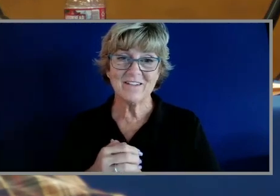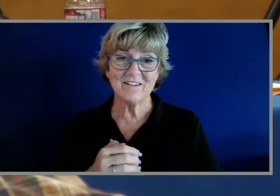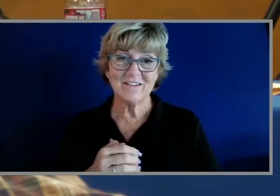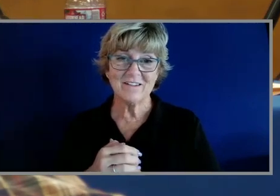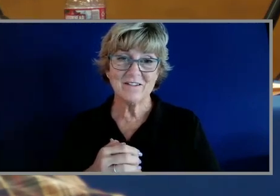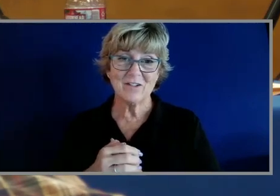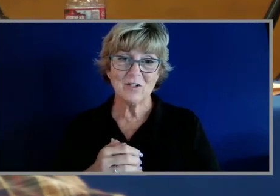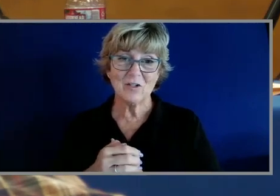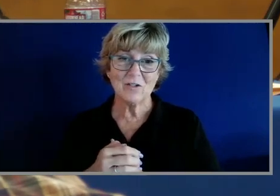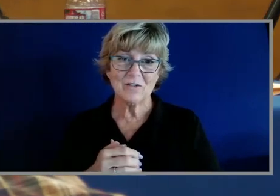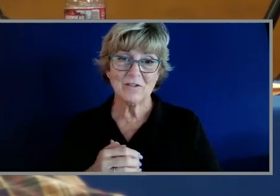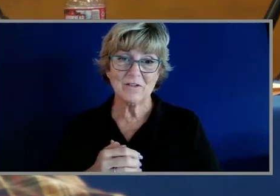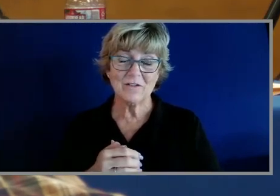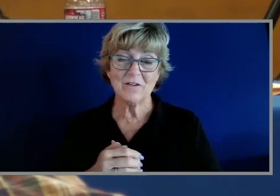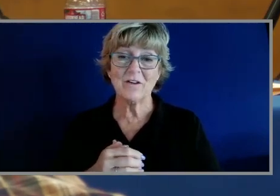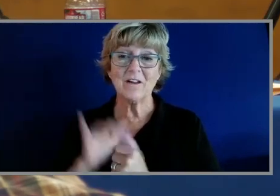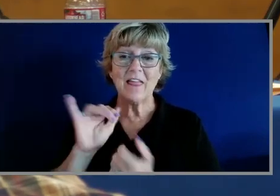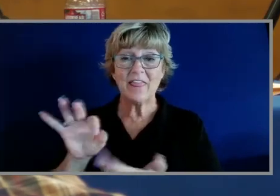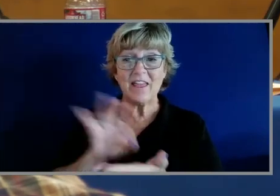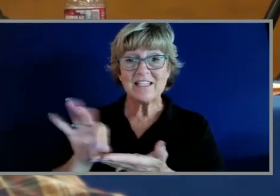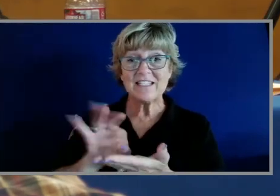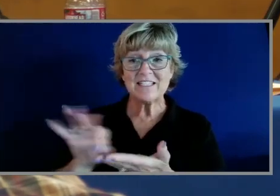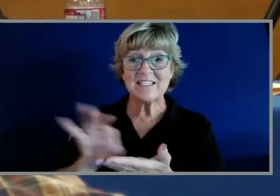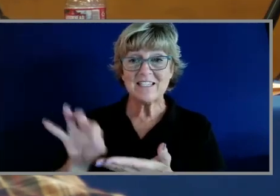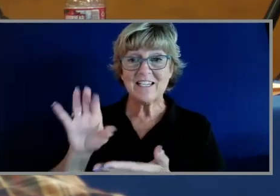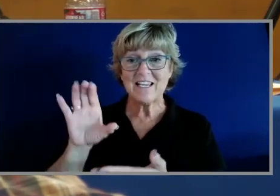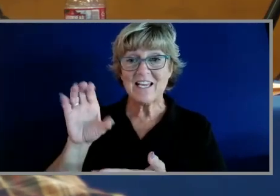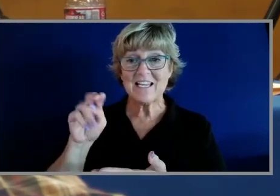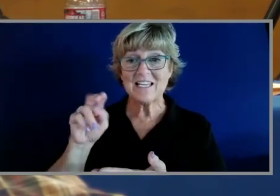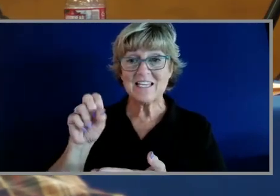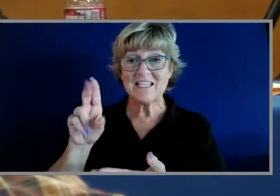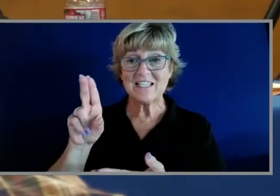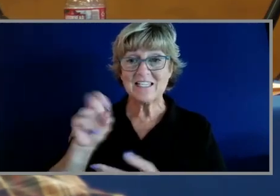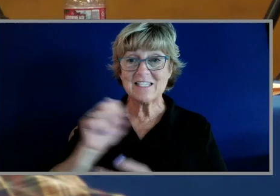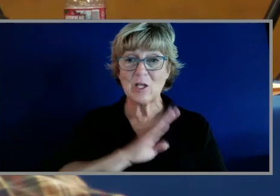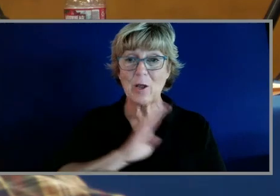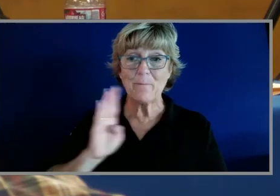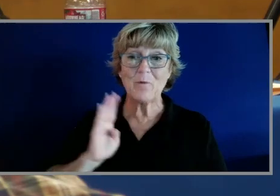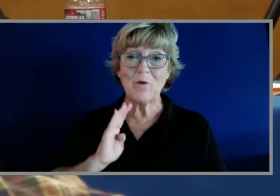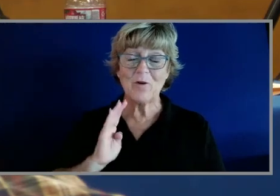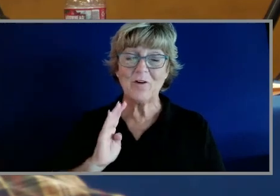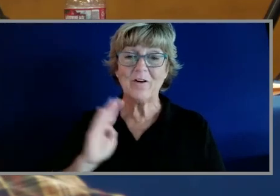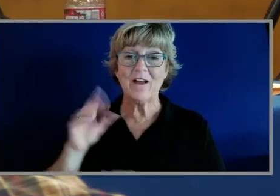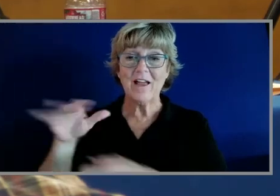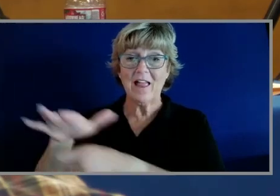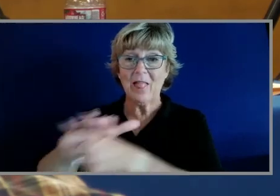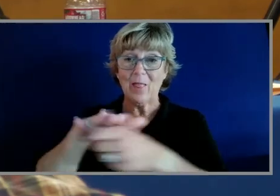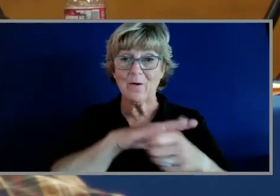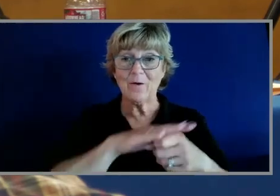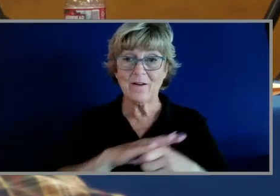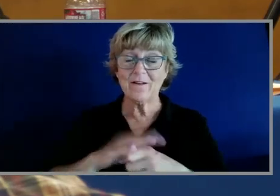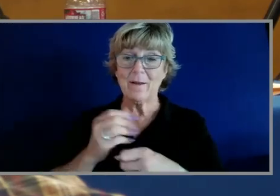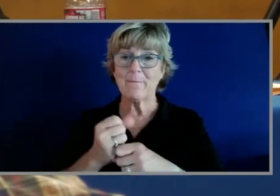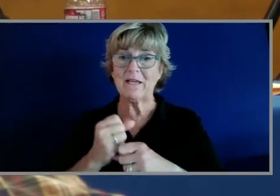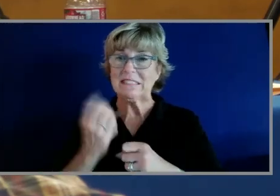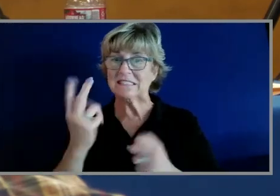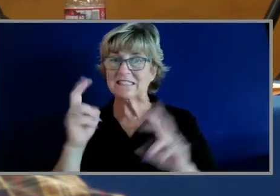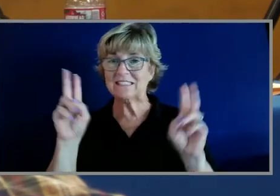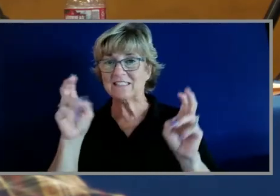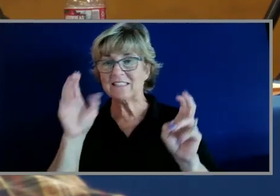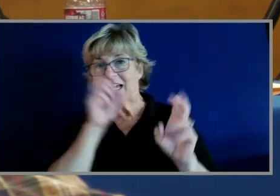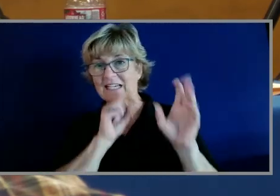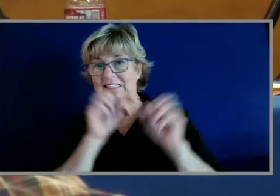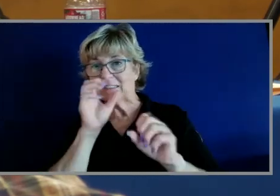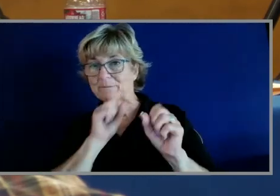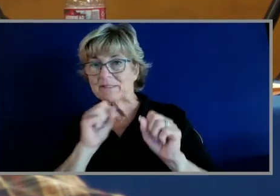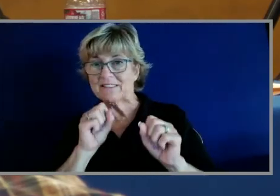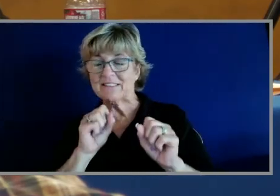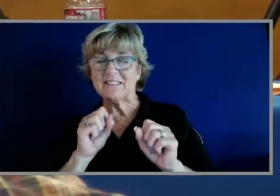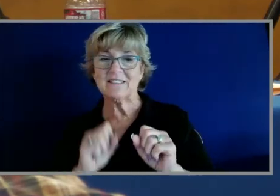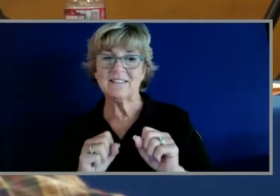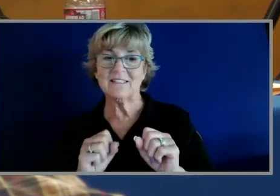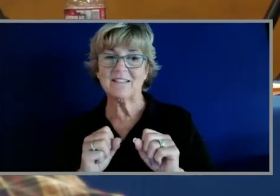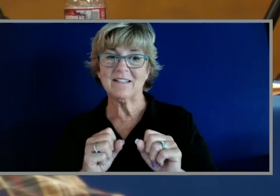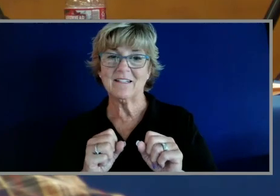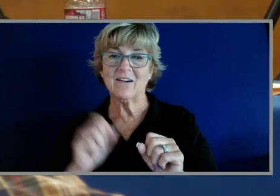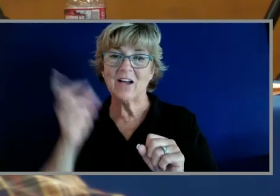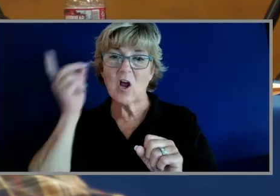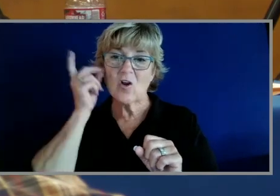Studio: So what happens, what has happened is that the census bureau in cooperation with local agencies have made estimates as